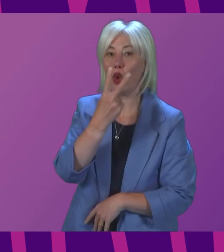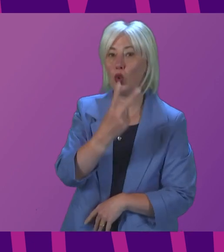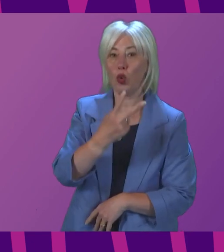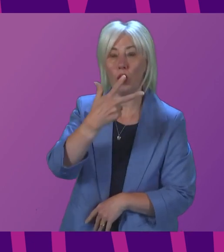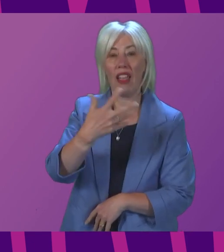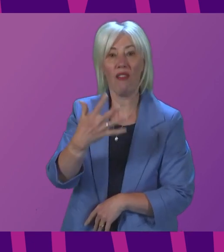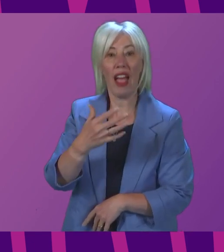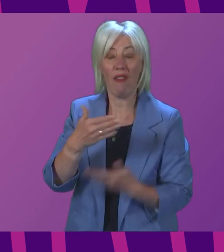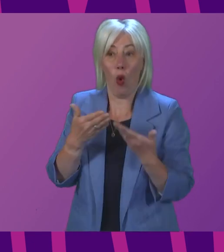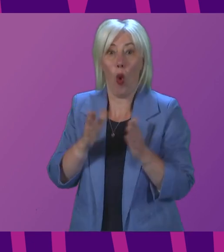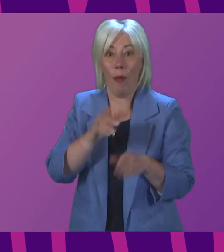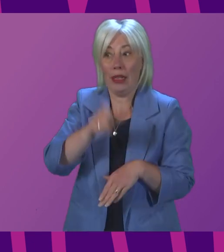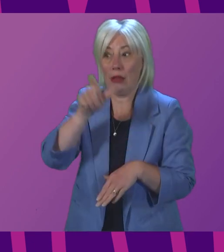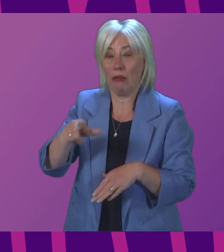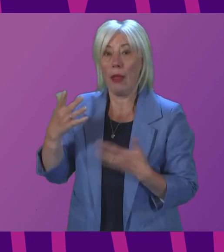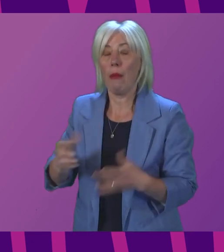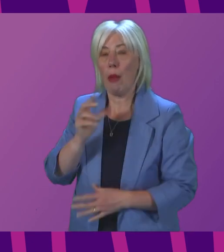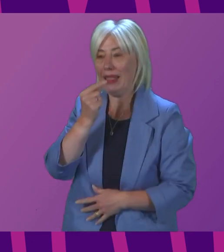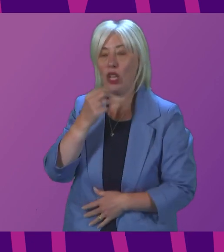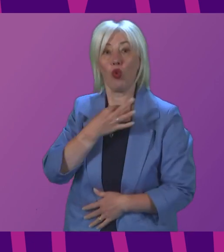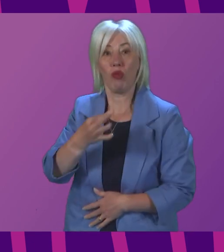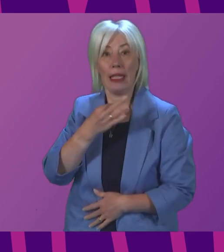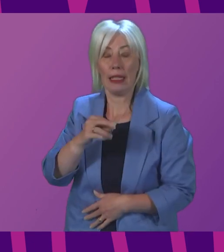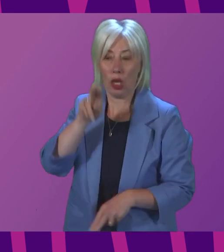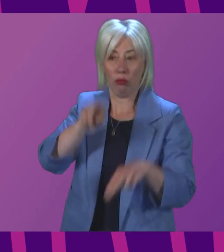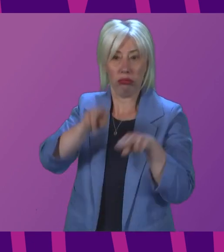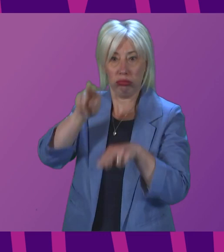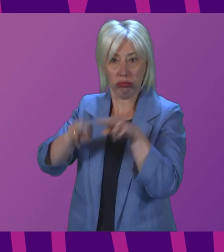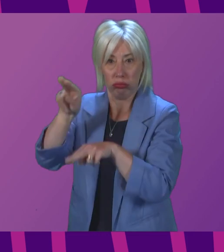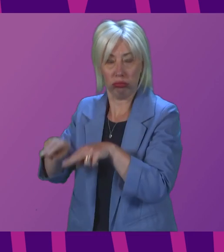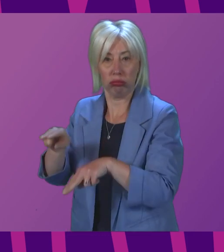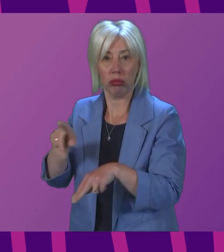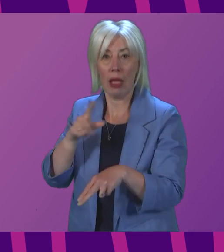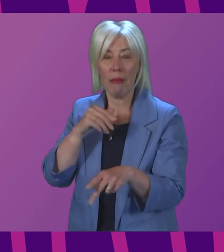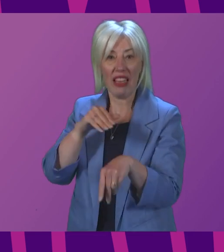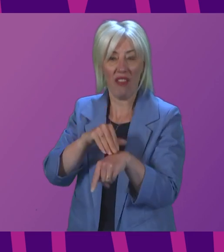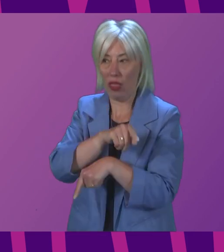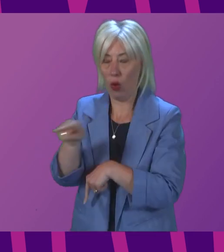All 285 of the open cases that the risk-scoring issue appeared to have affected have been